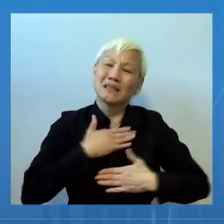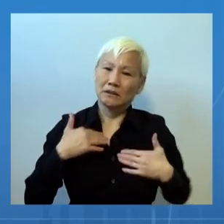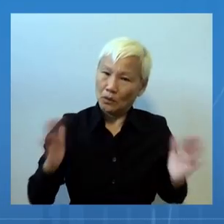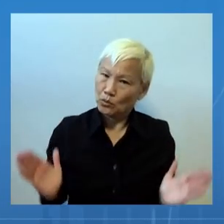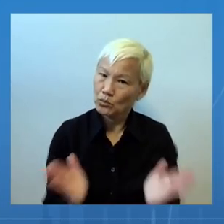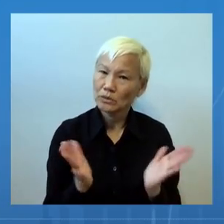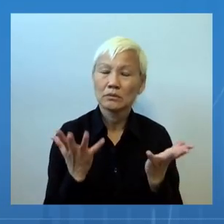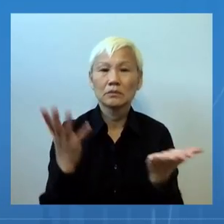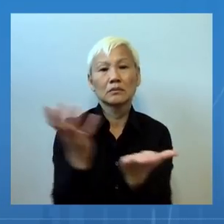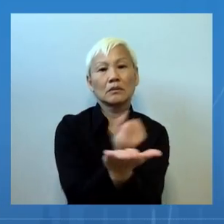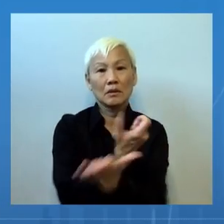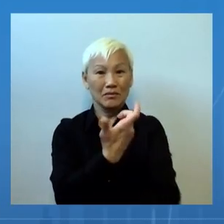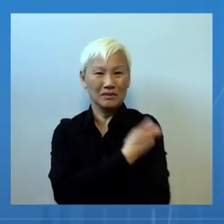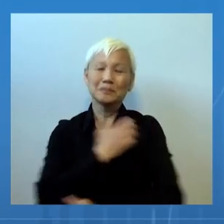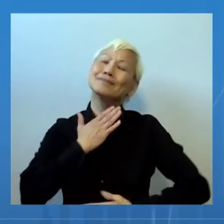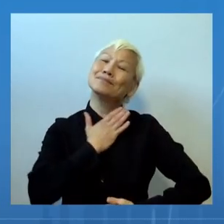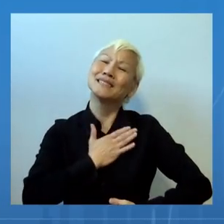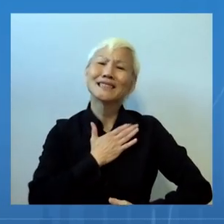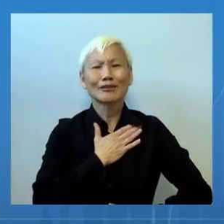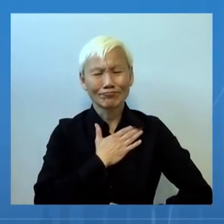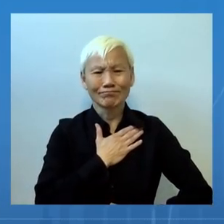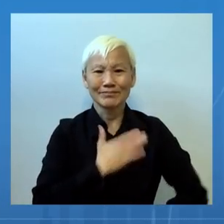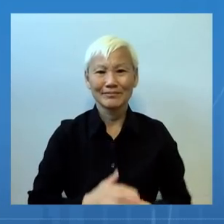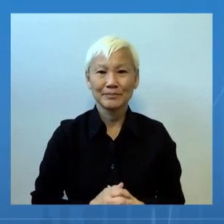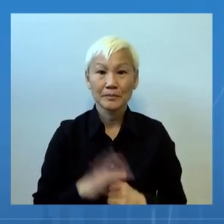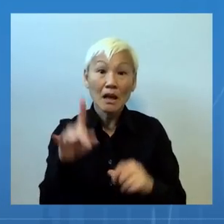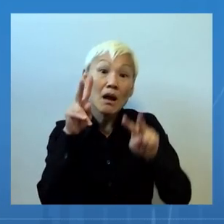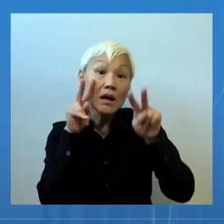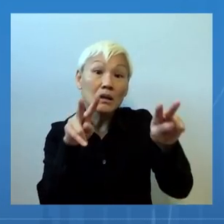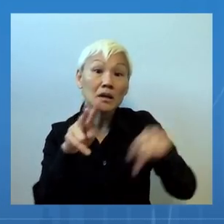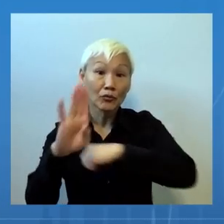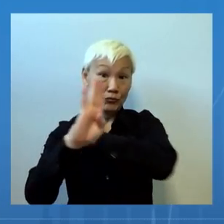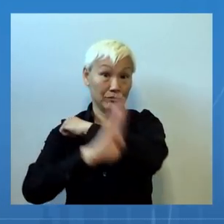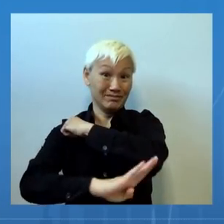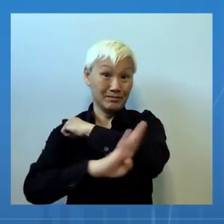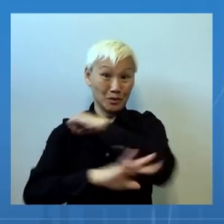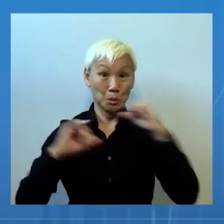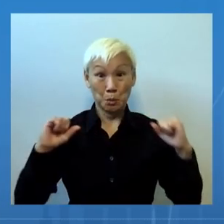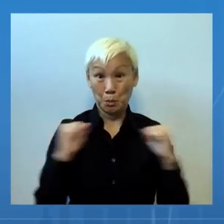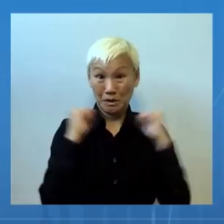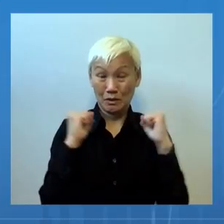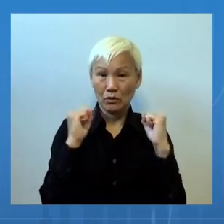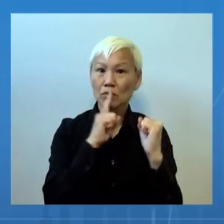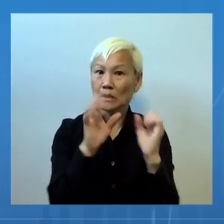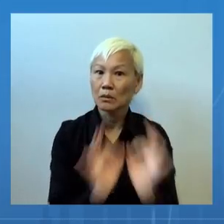As we look forward to the fall and winter, it's important to continue practicing prevention measures that we know work: